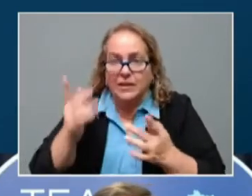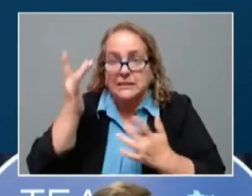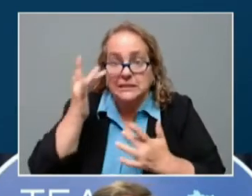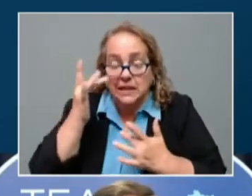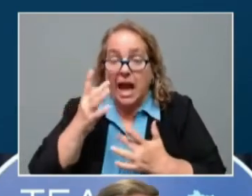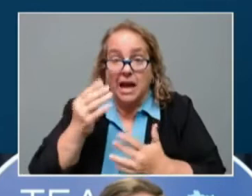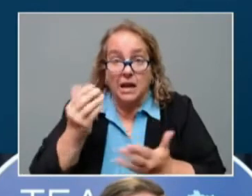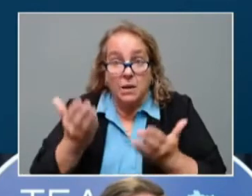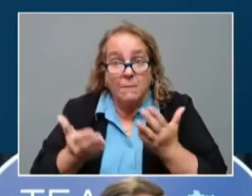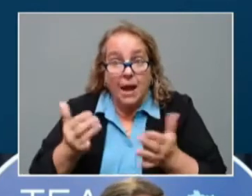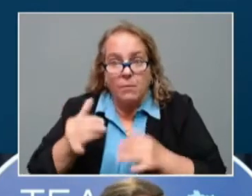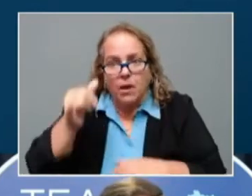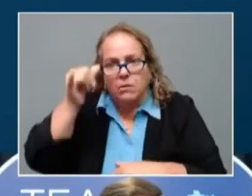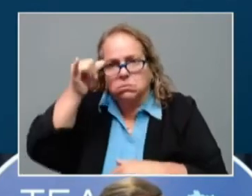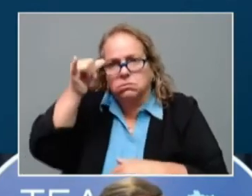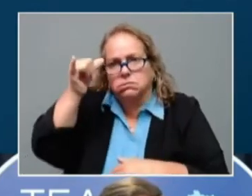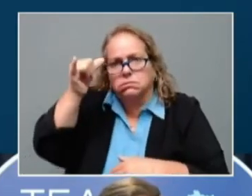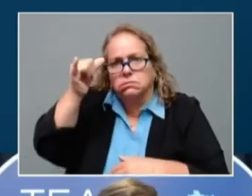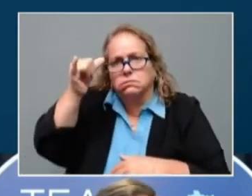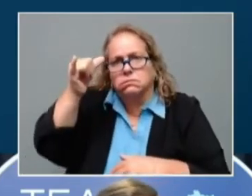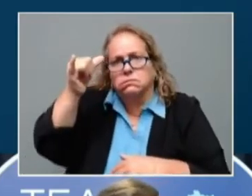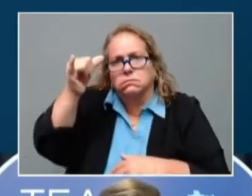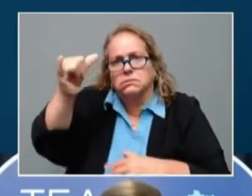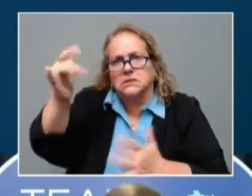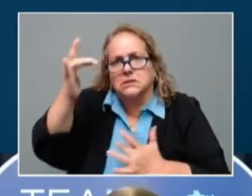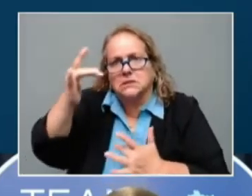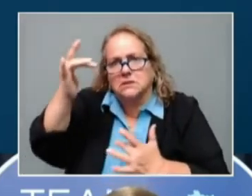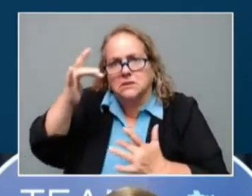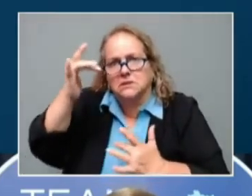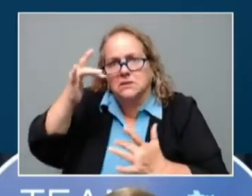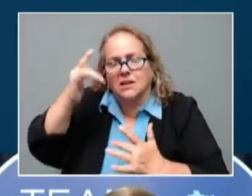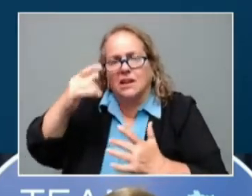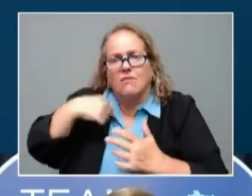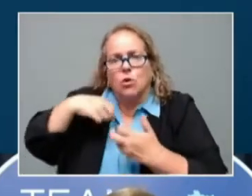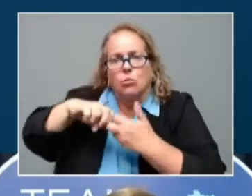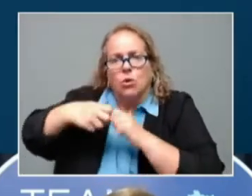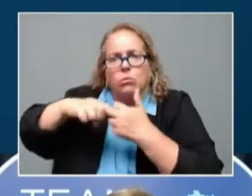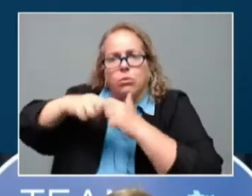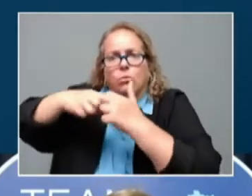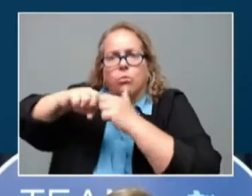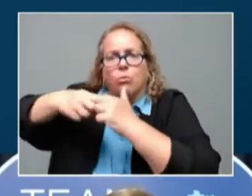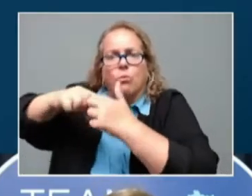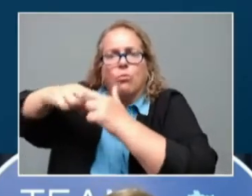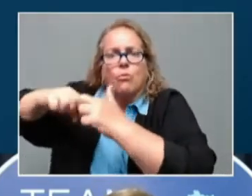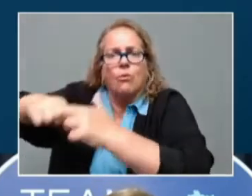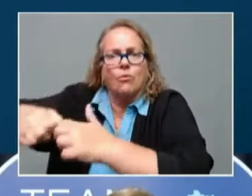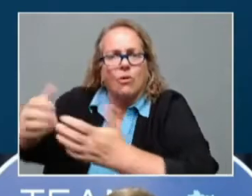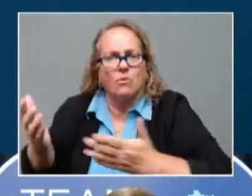it to someone else that you love that would get really sick. So please get